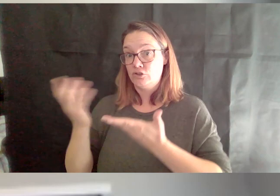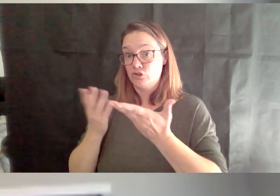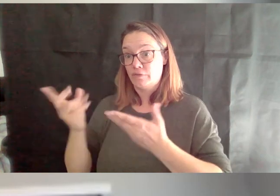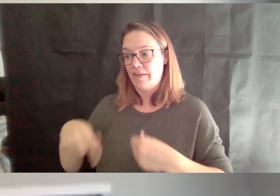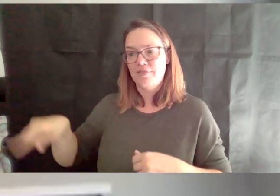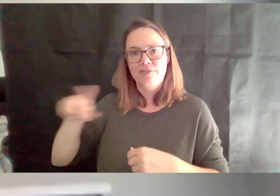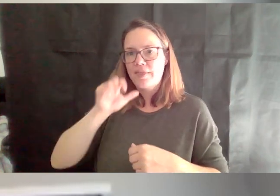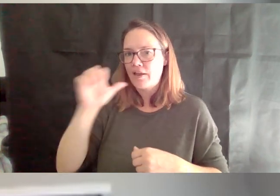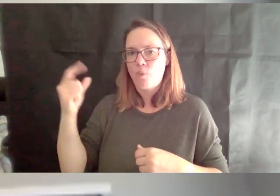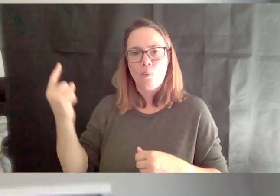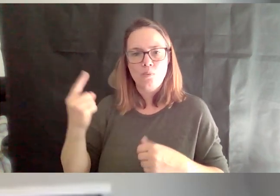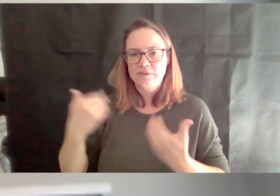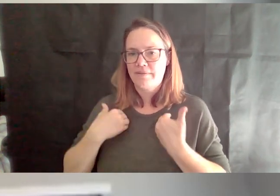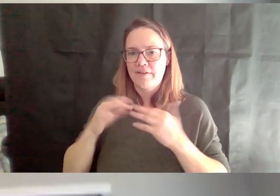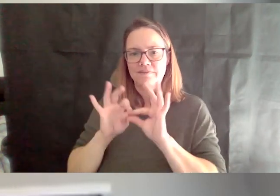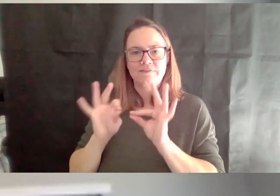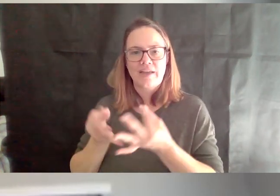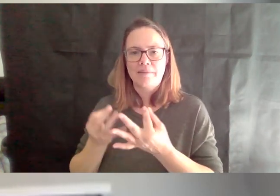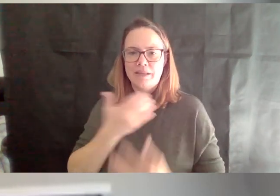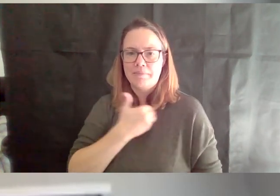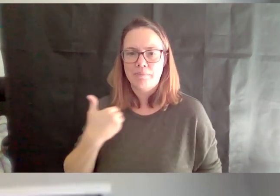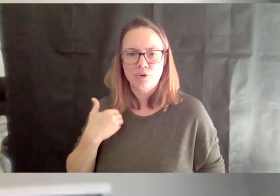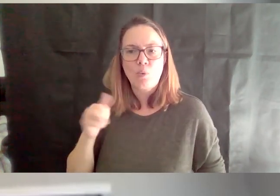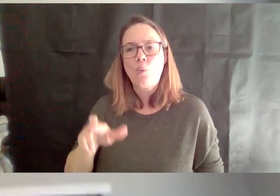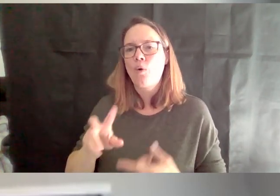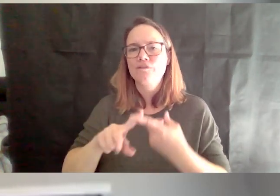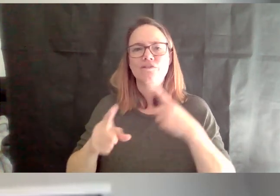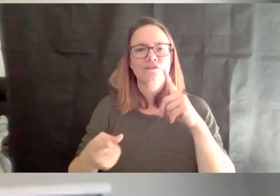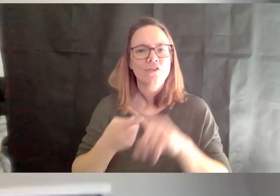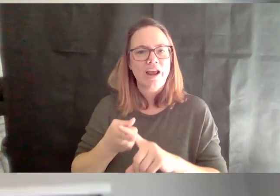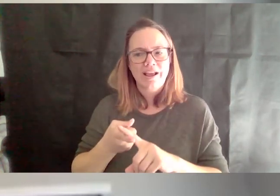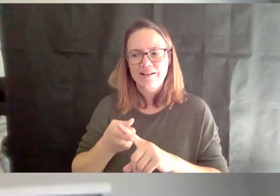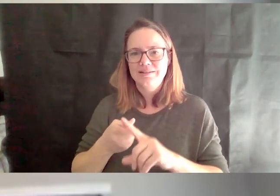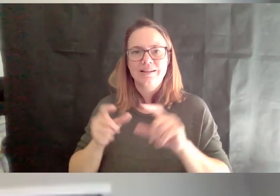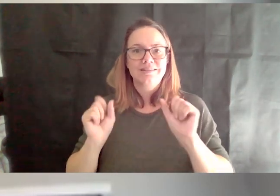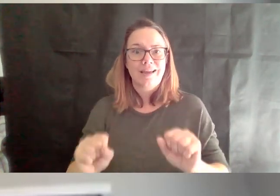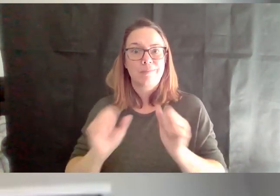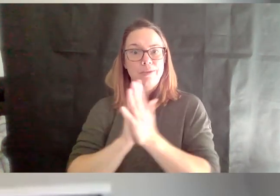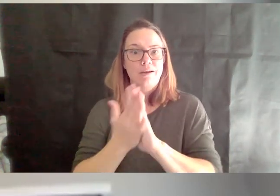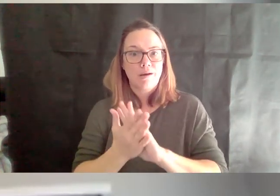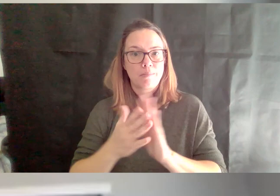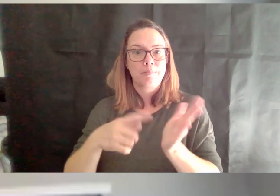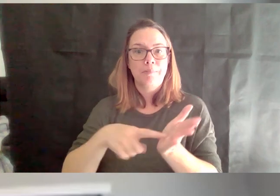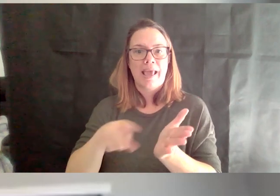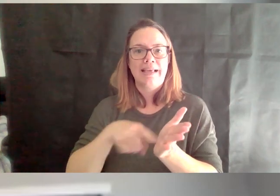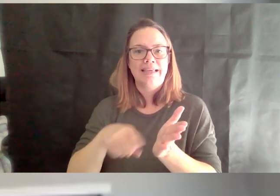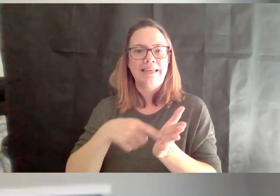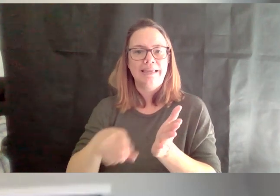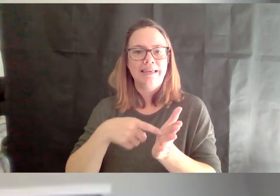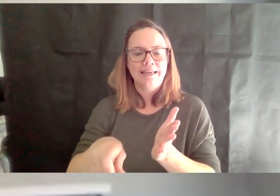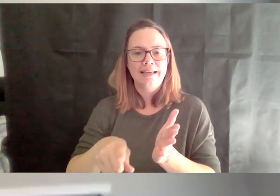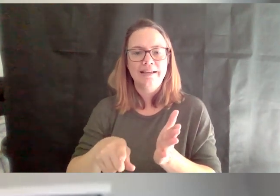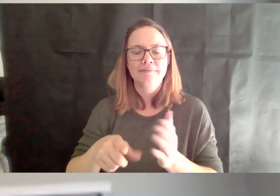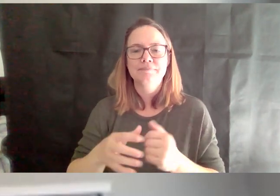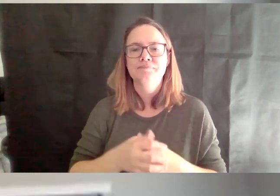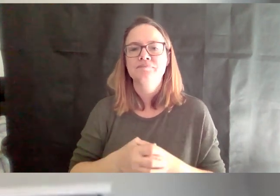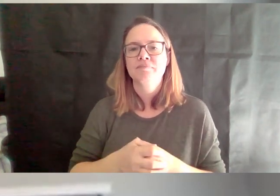have a family member or somebody that they know personally that can serve as their payee, so our department is